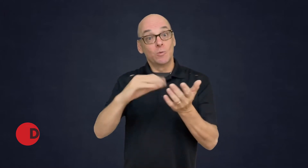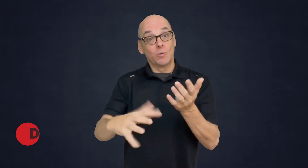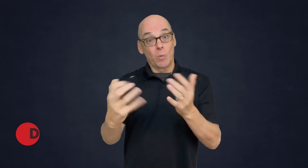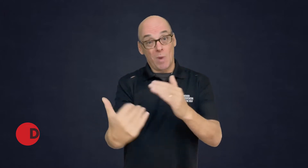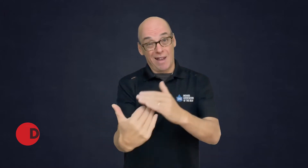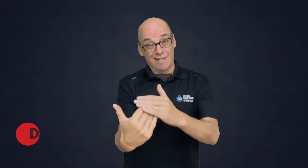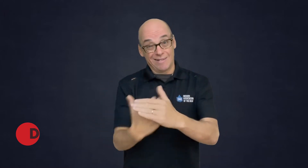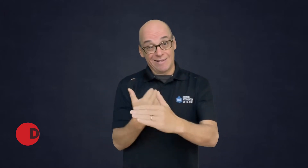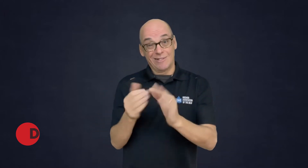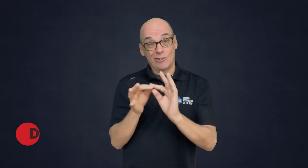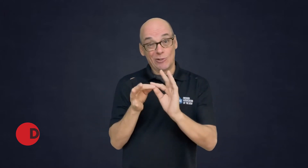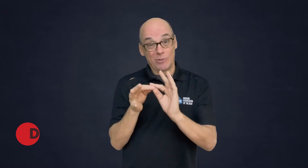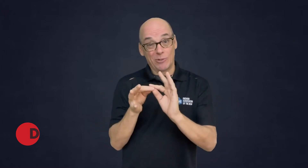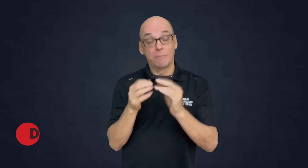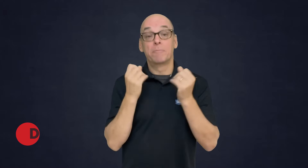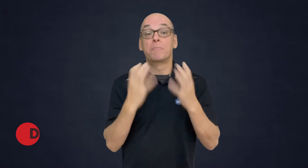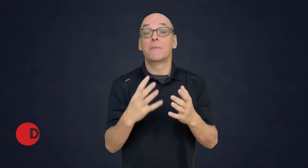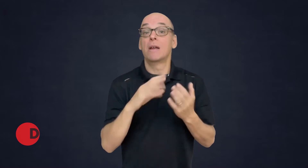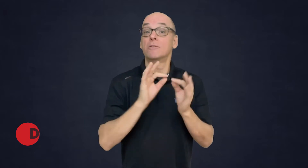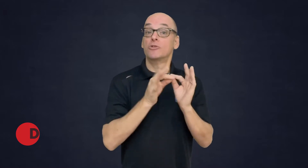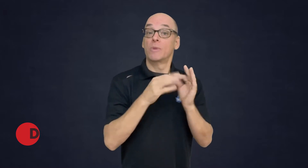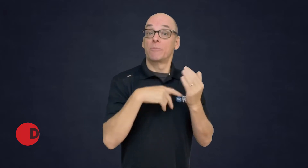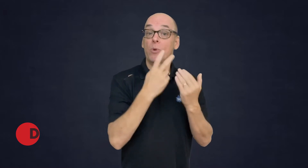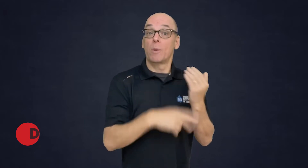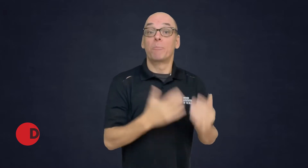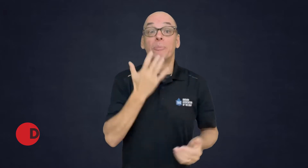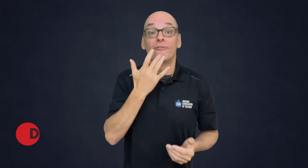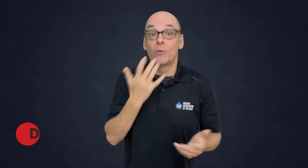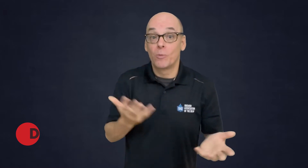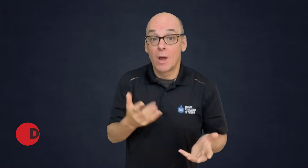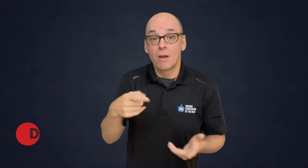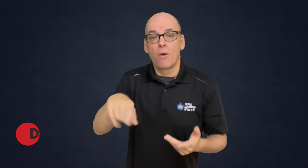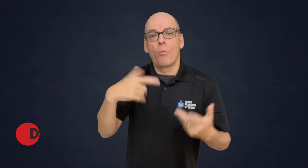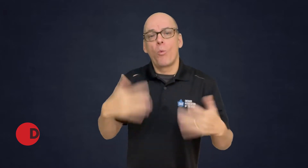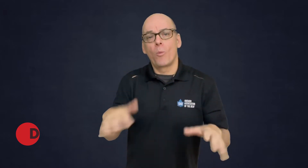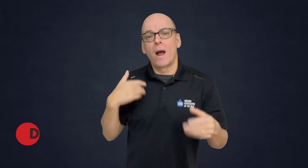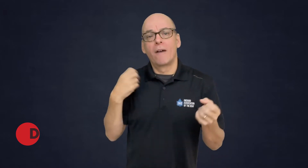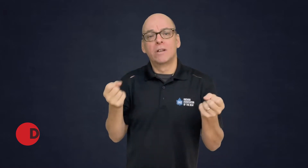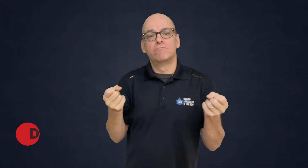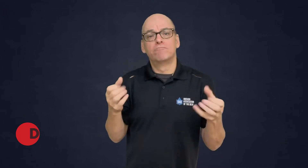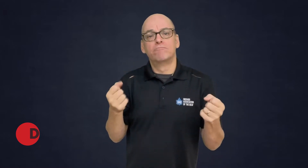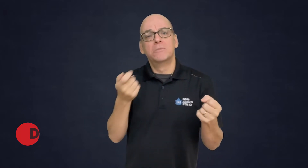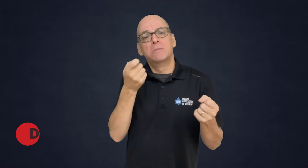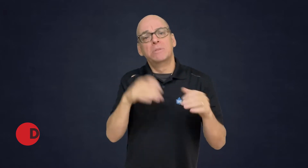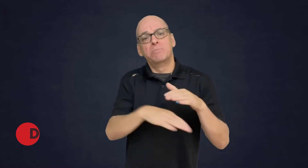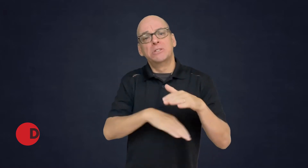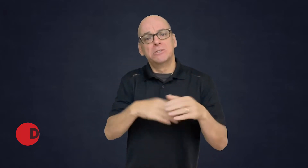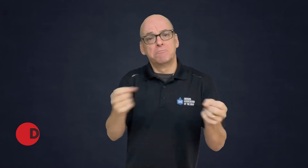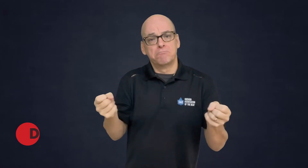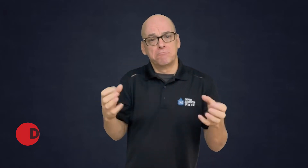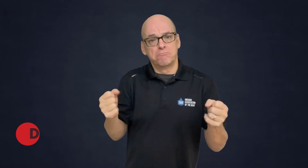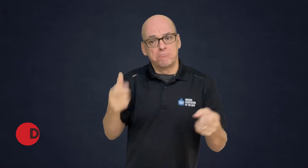they prefer students with basic signing skills